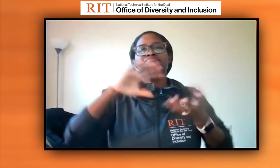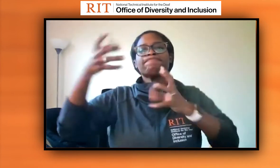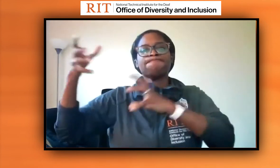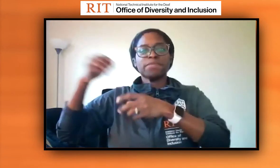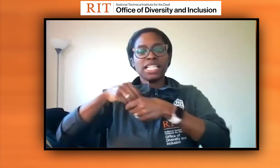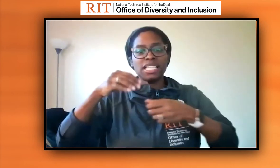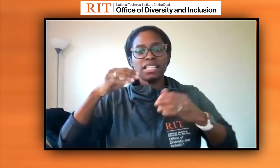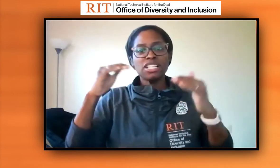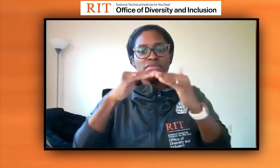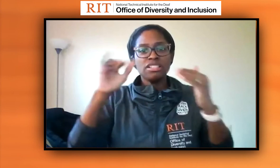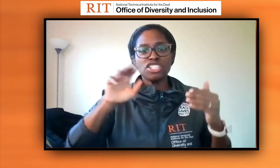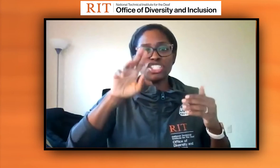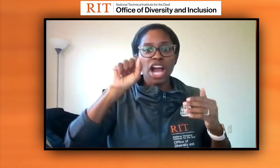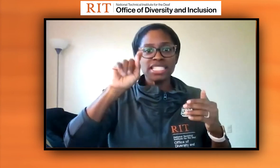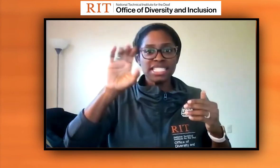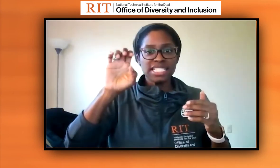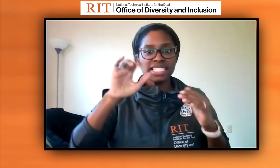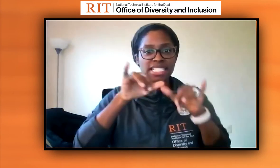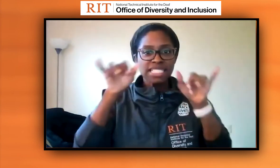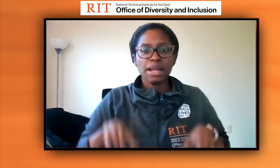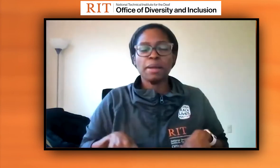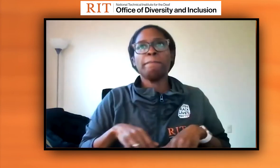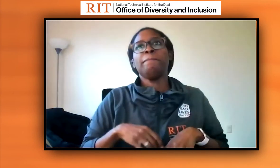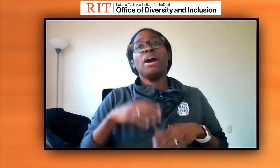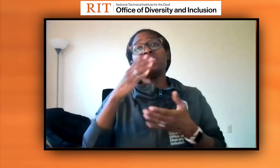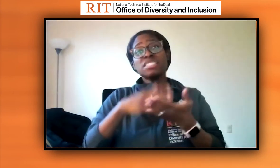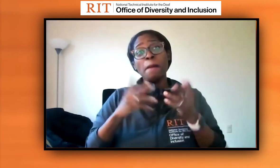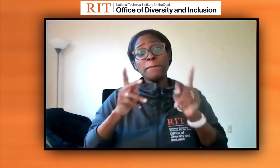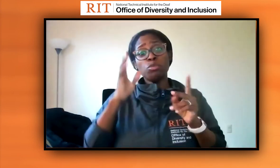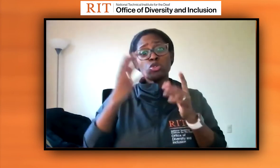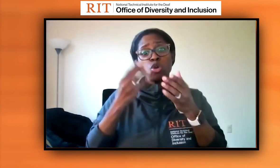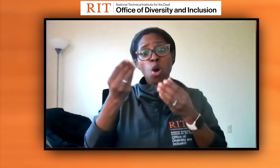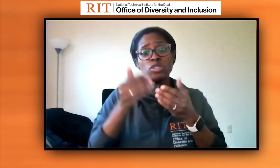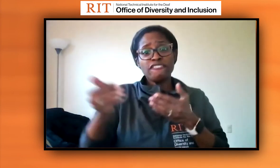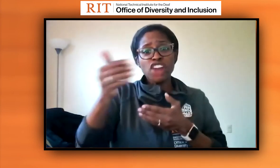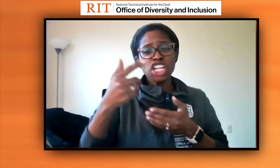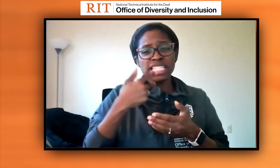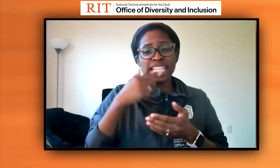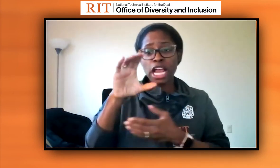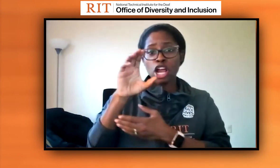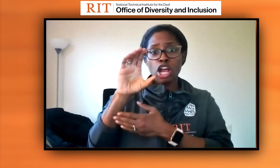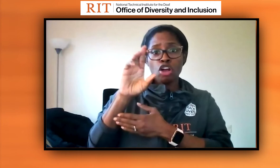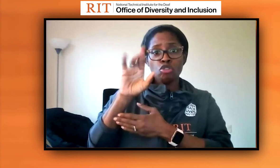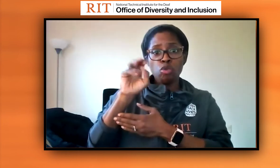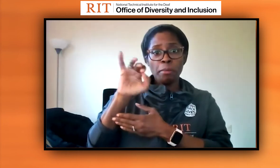in healthcare, in even the criminal justice system. Some people actually will go as far as to say